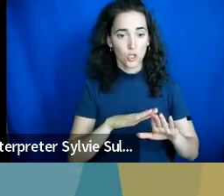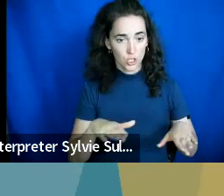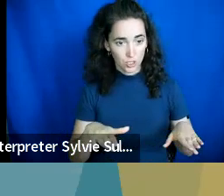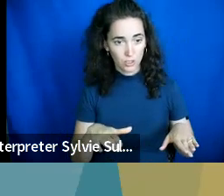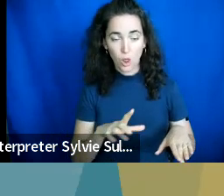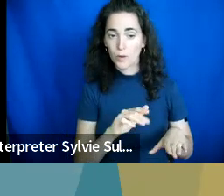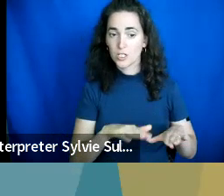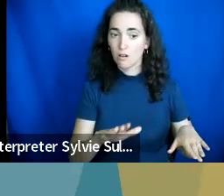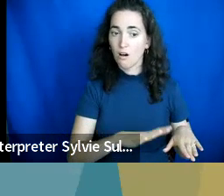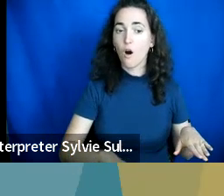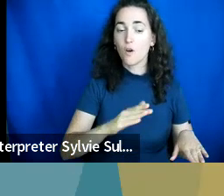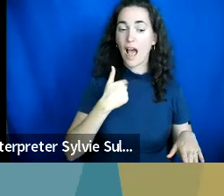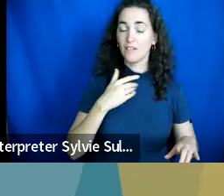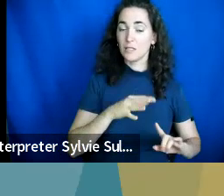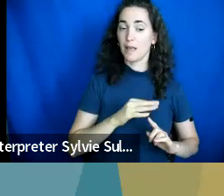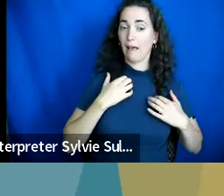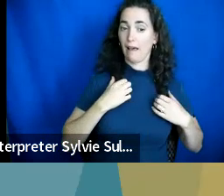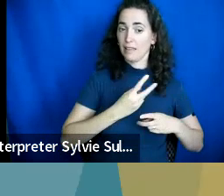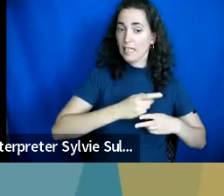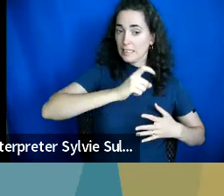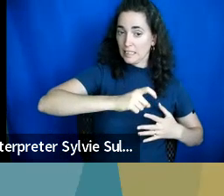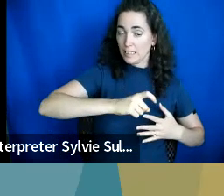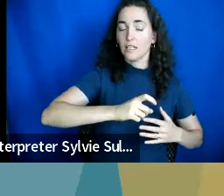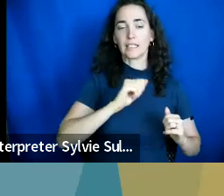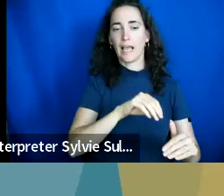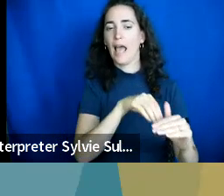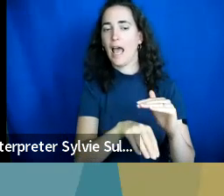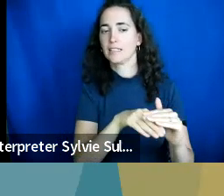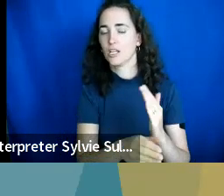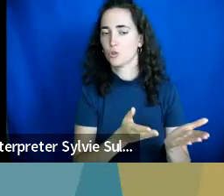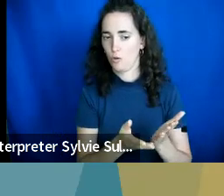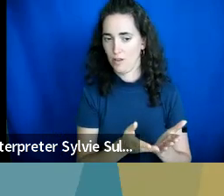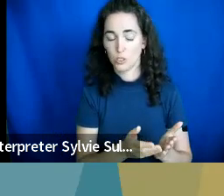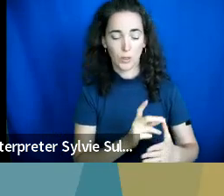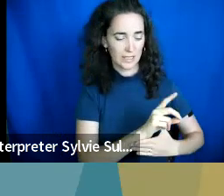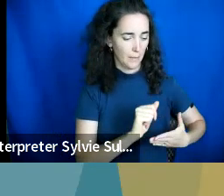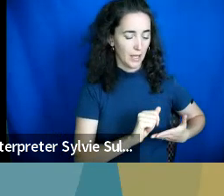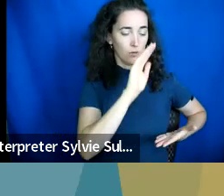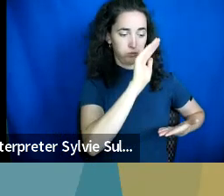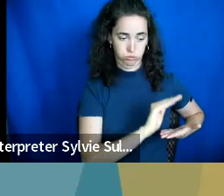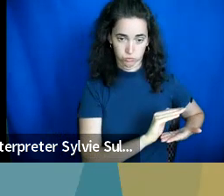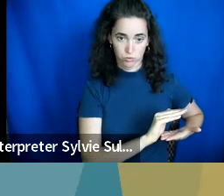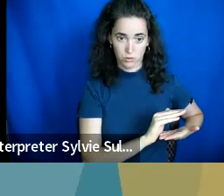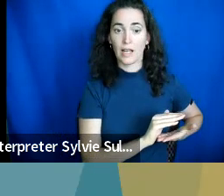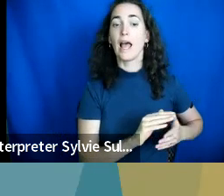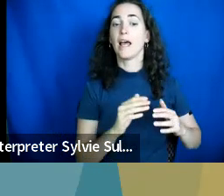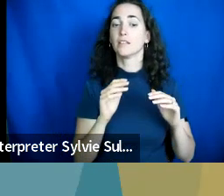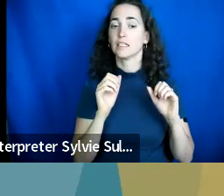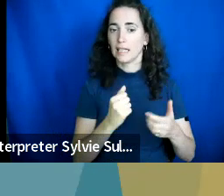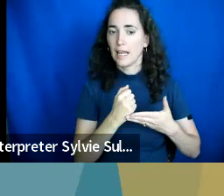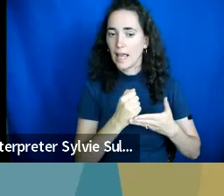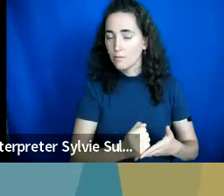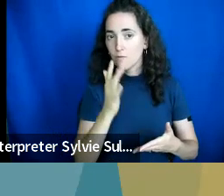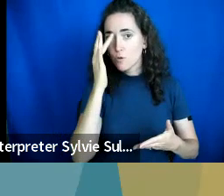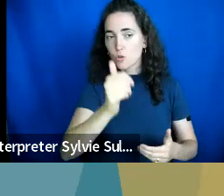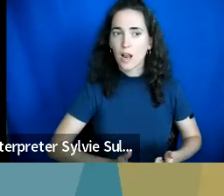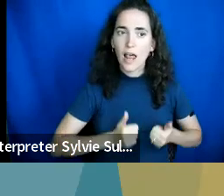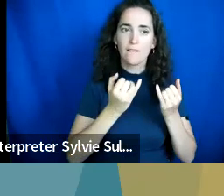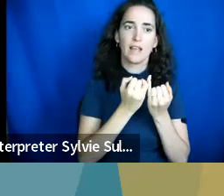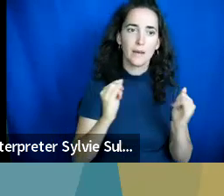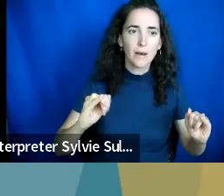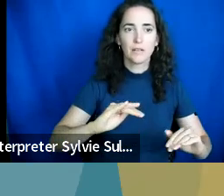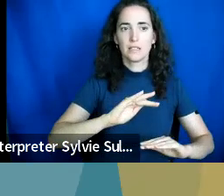Needs has access to health care services to minimize those disabilities and maximize the probability of independent and self-sufficient lives.